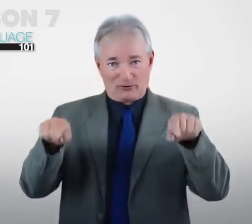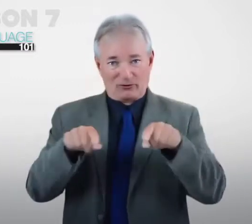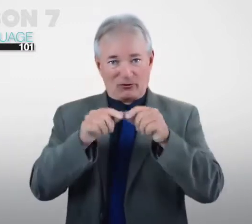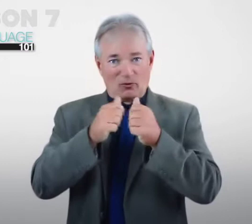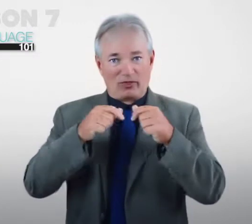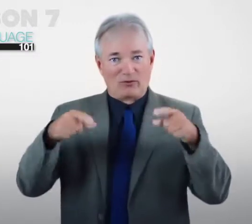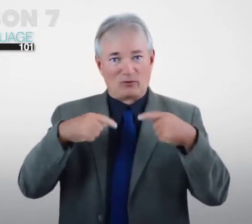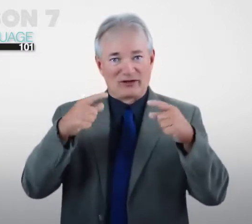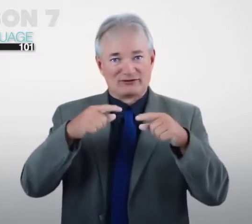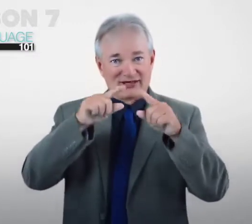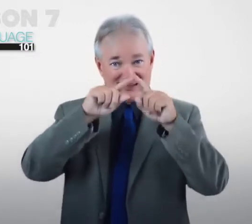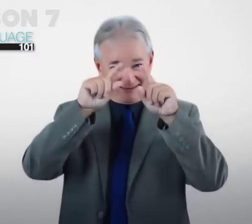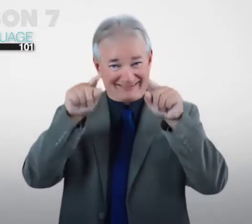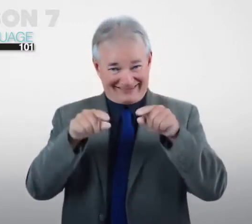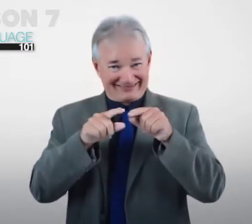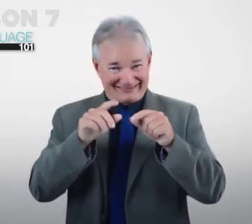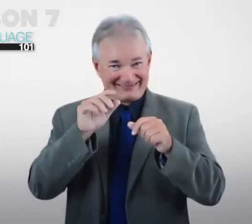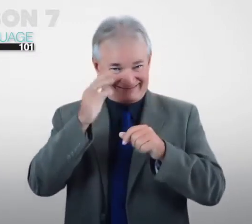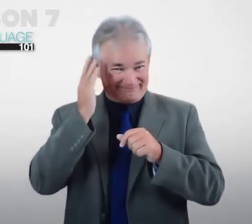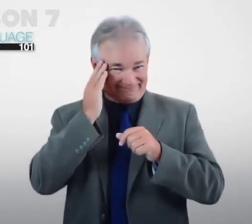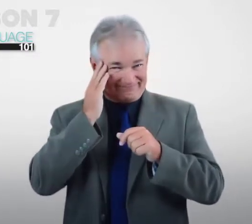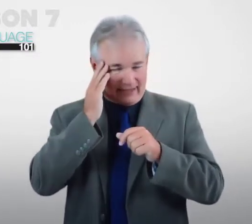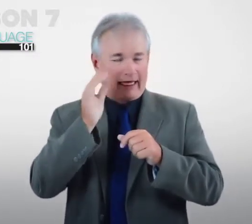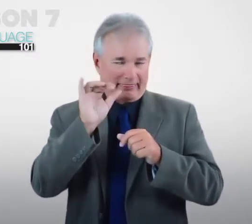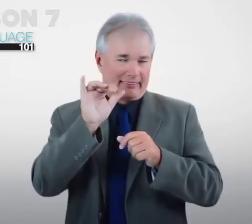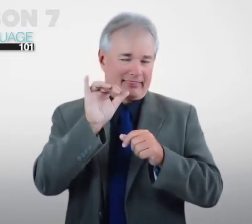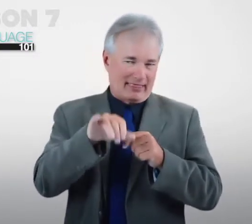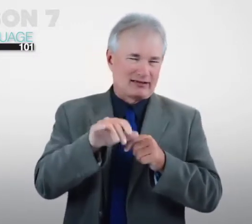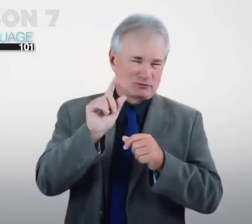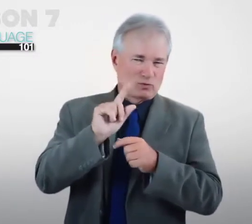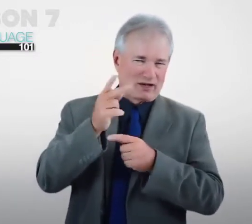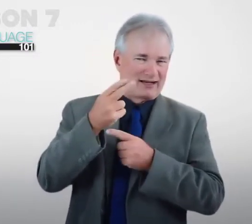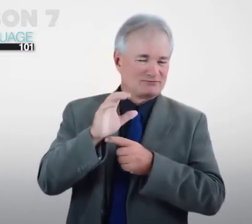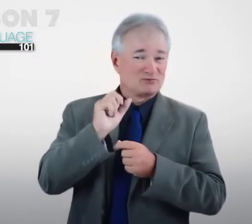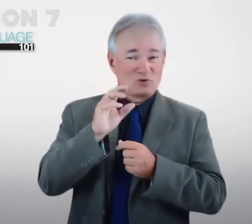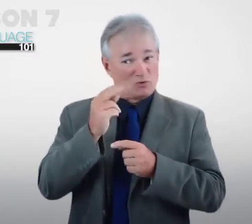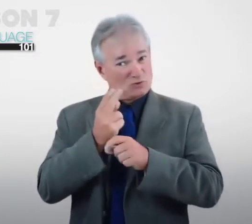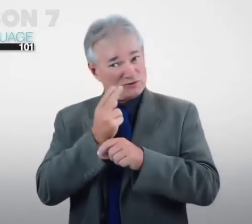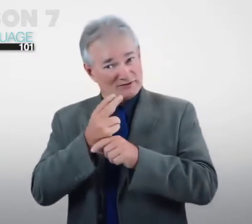When you hear the word handicap, you think of a blue sign in the parking lot with a handicap.